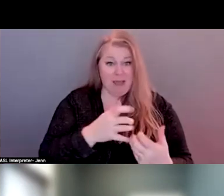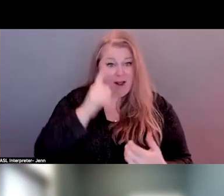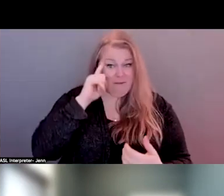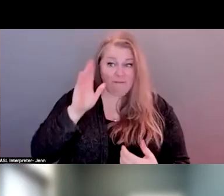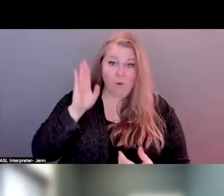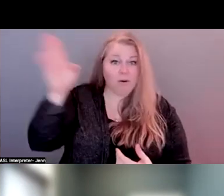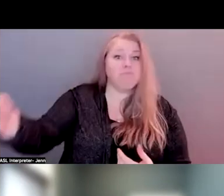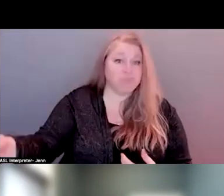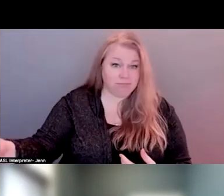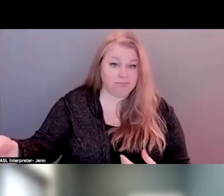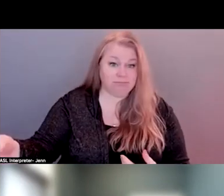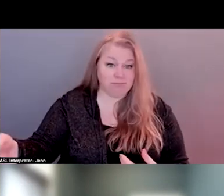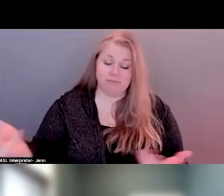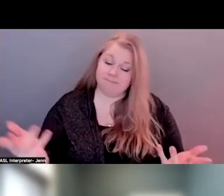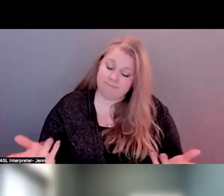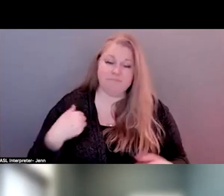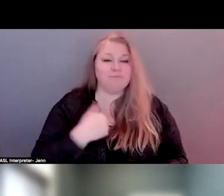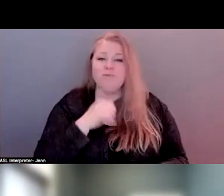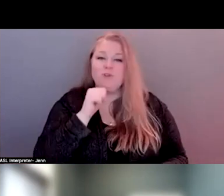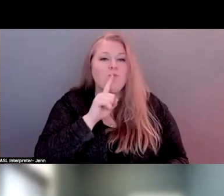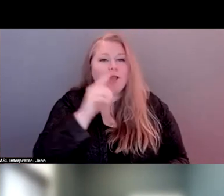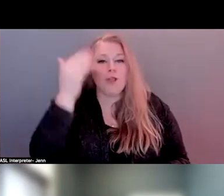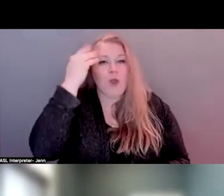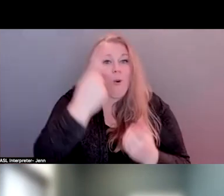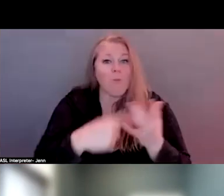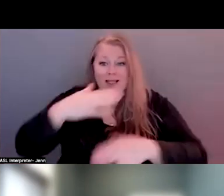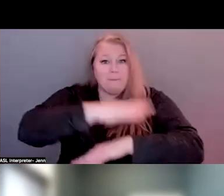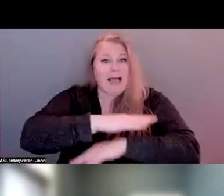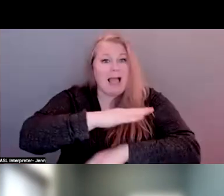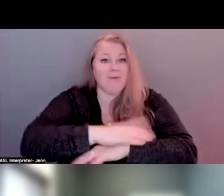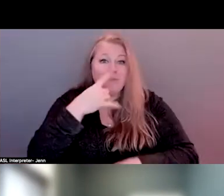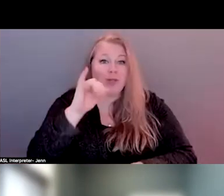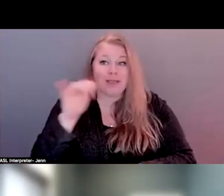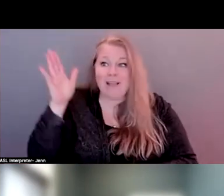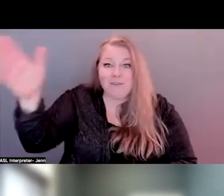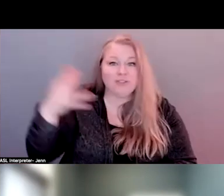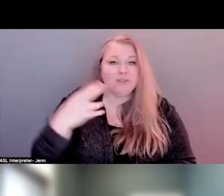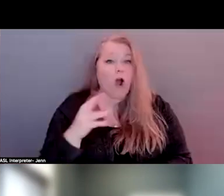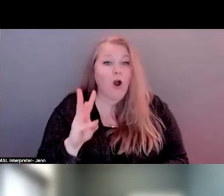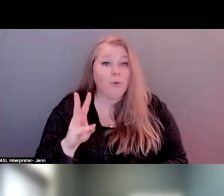We don't really know what the platforms will be in the future, what the hardware will be, what the software will be.